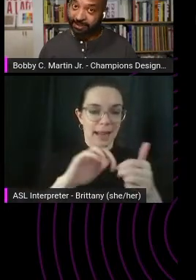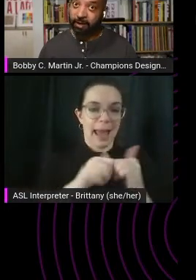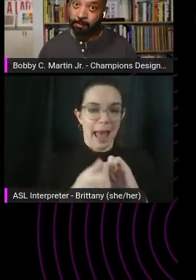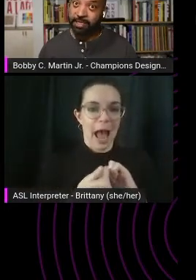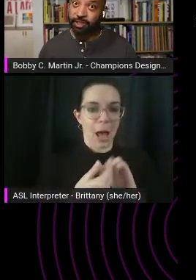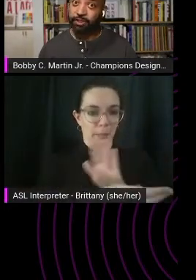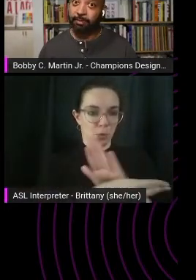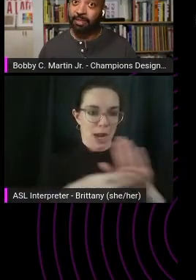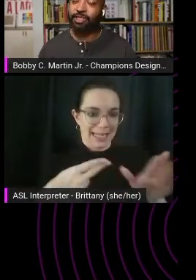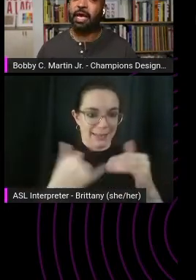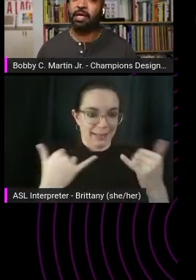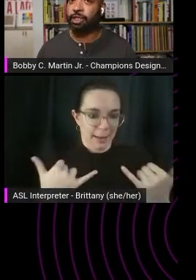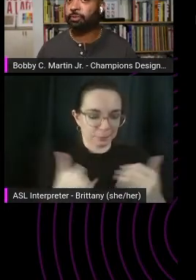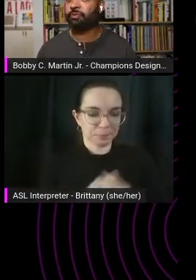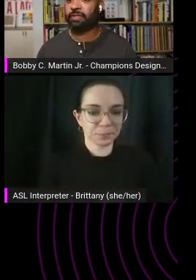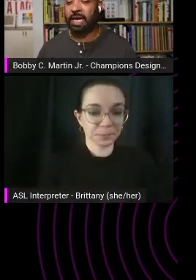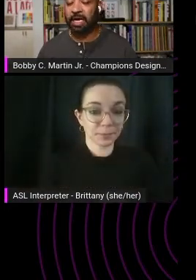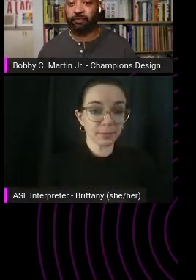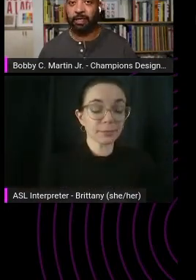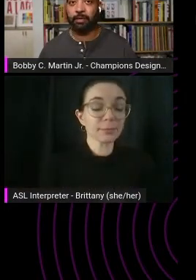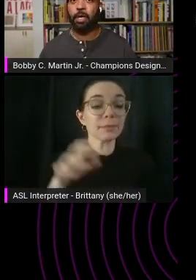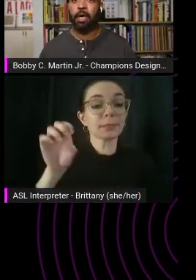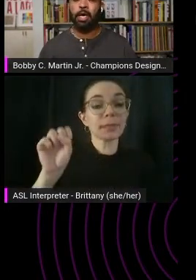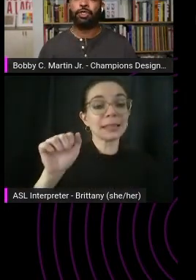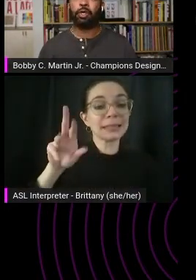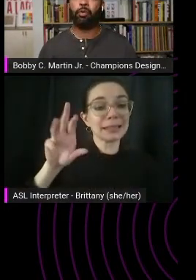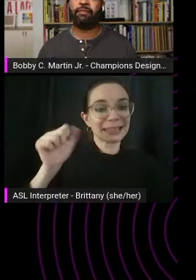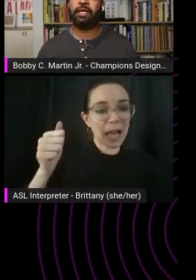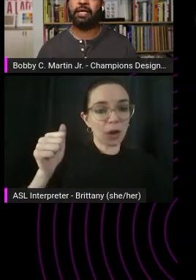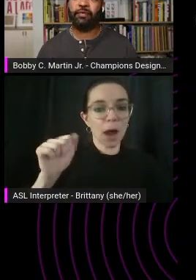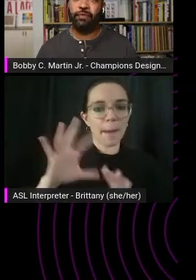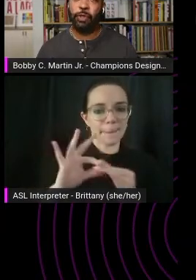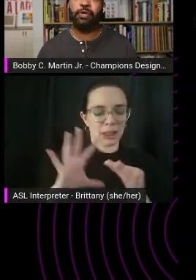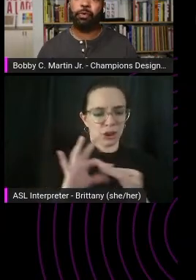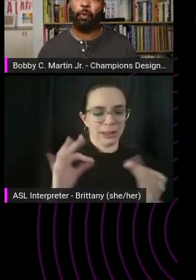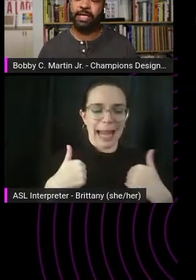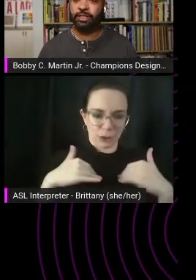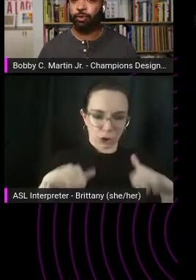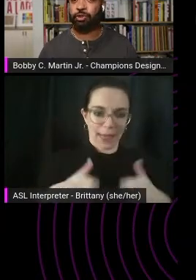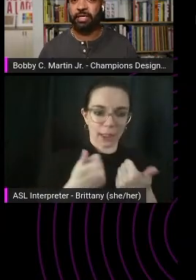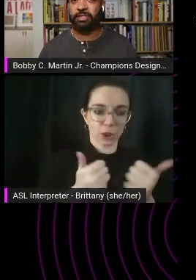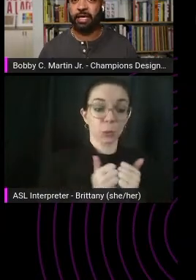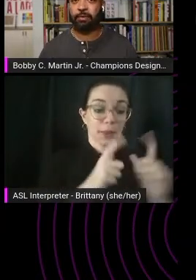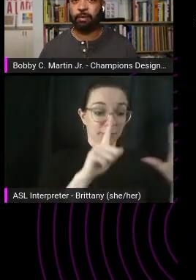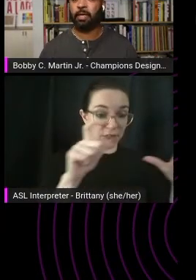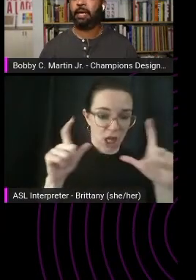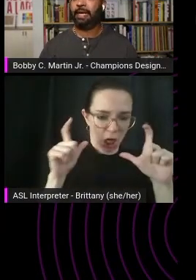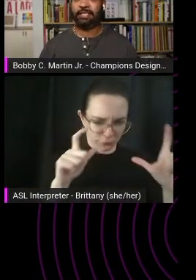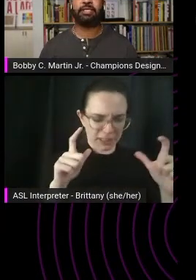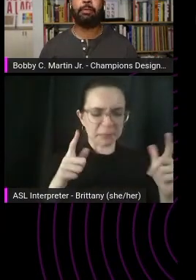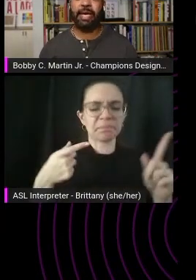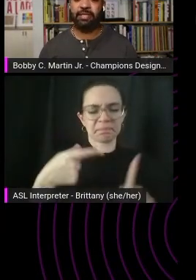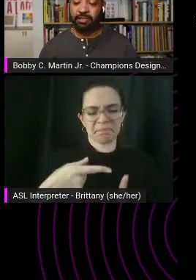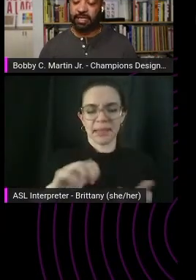And Sara mentioned some of the challenges with photography. So we look at a few different ways to address that. In some cases,